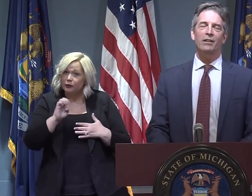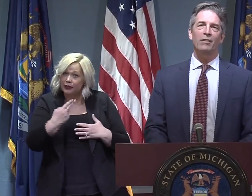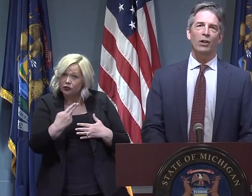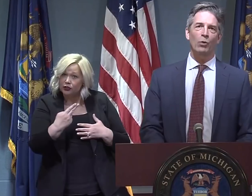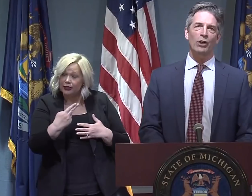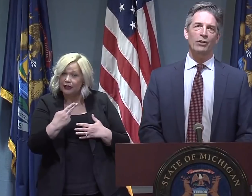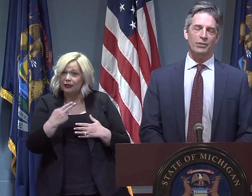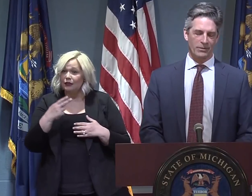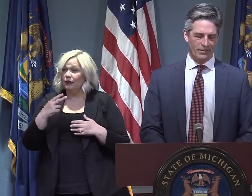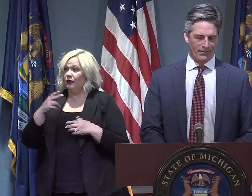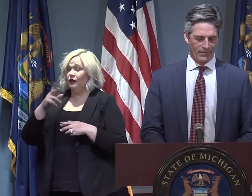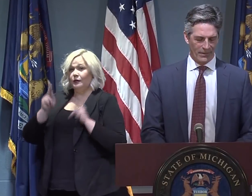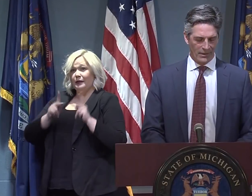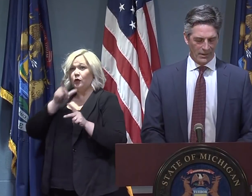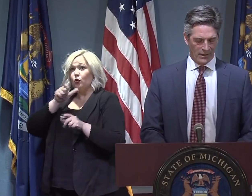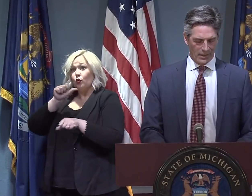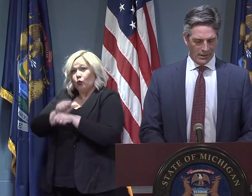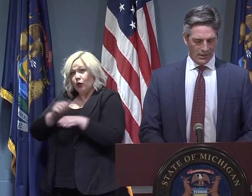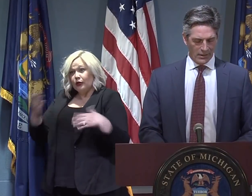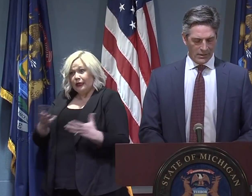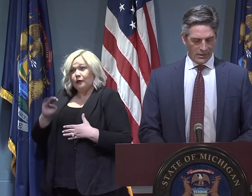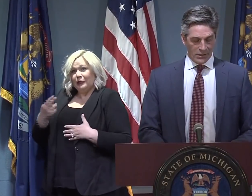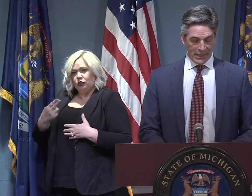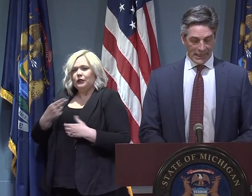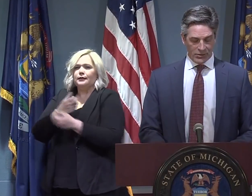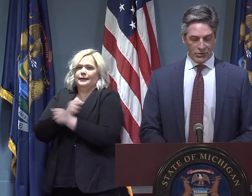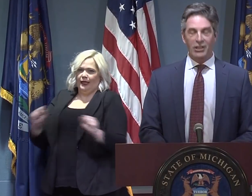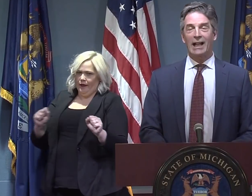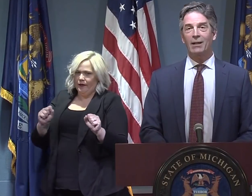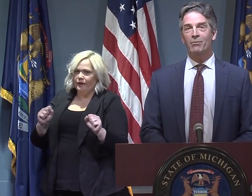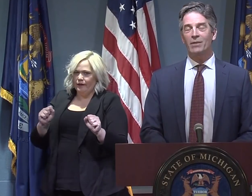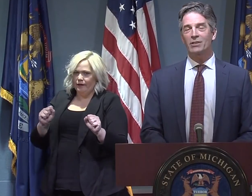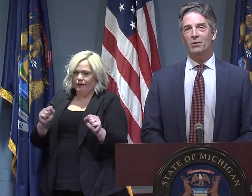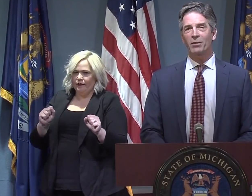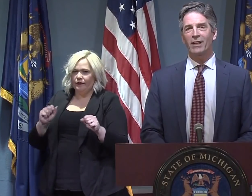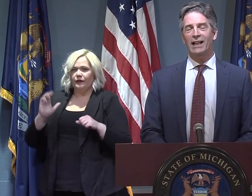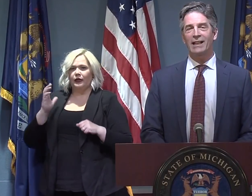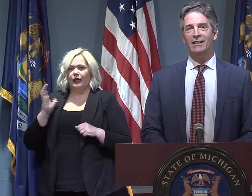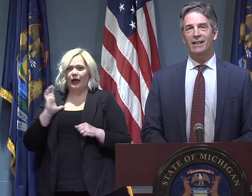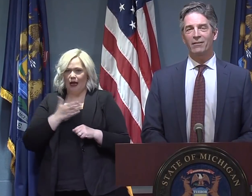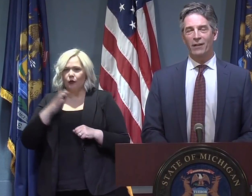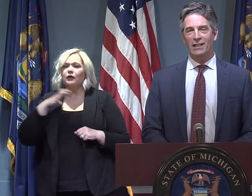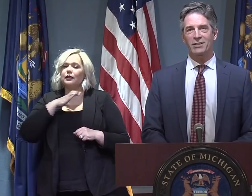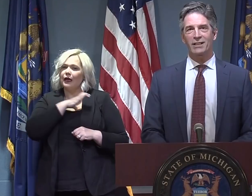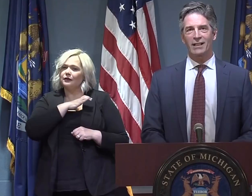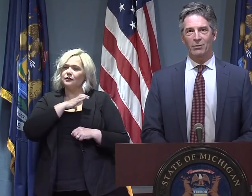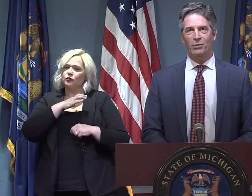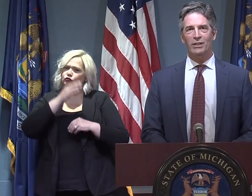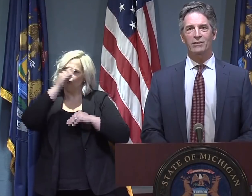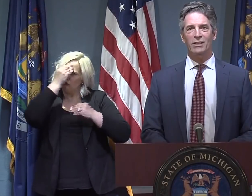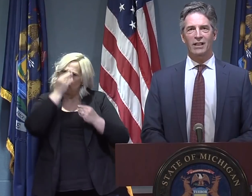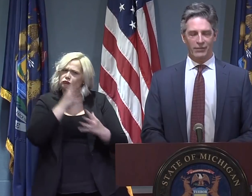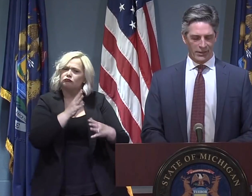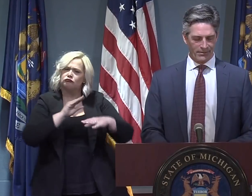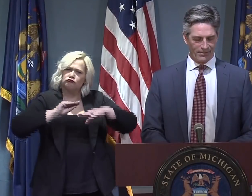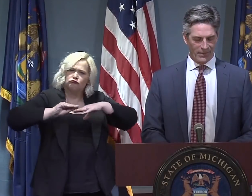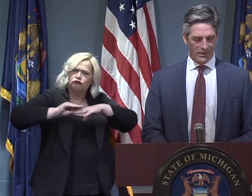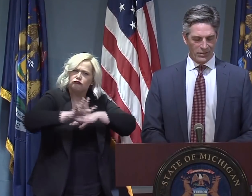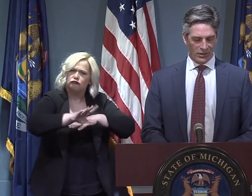CAREFULLY IN A WAY THAT SAFEGUARDS THE HEALTH OF OUR RESIDENTS AND THE HEALTH OF OUR WORKERS.